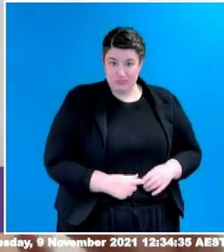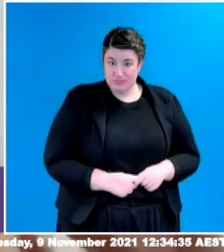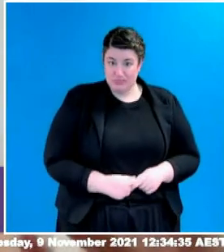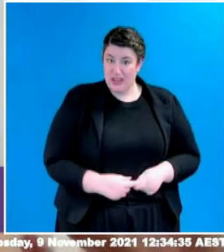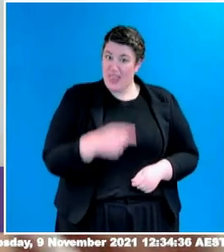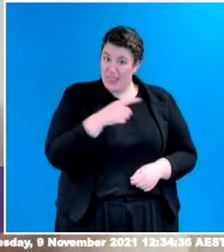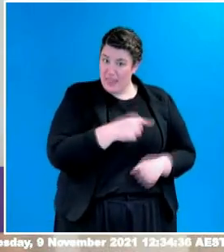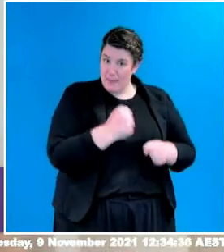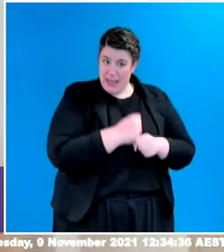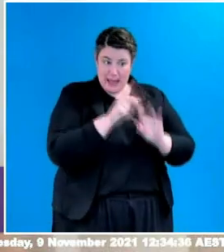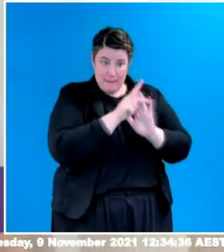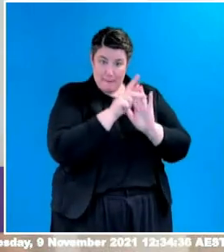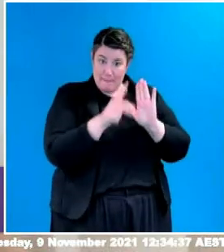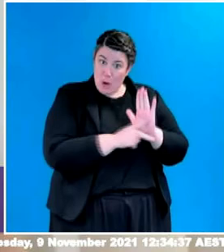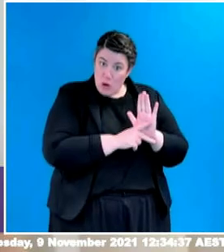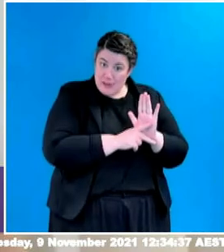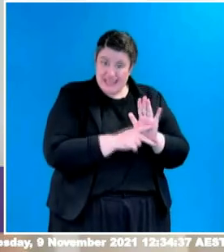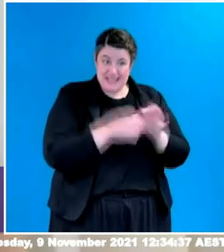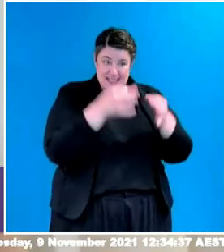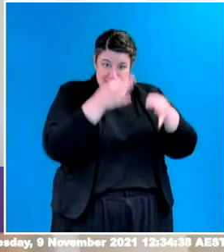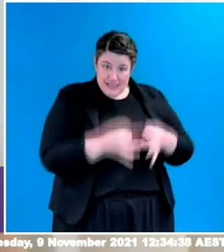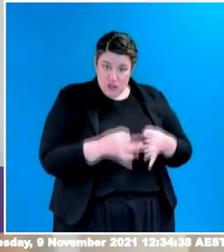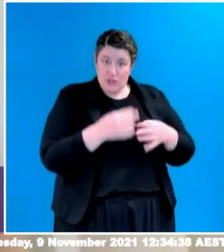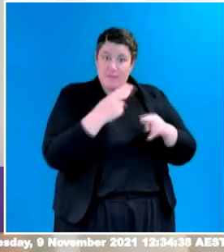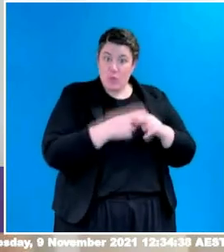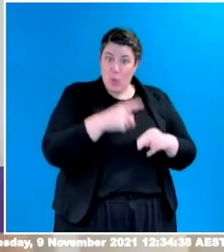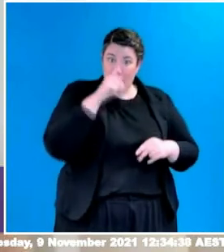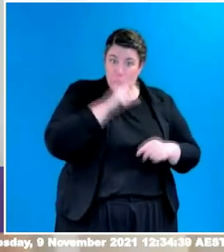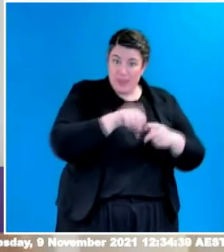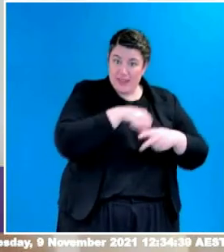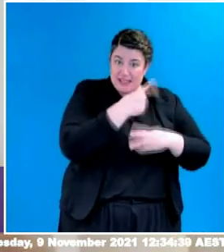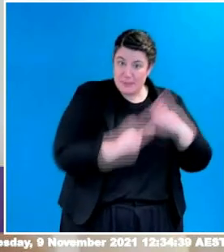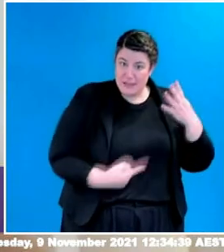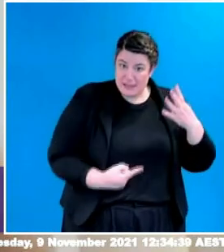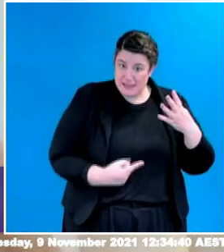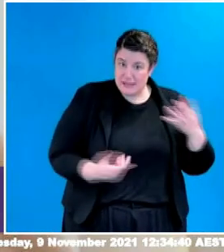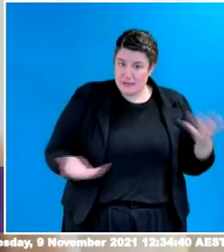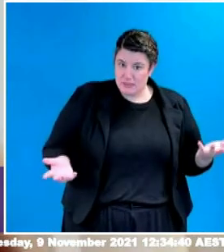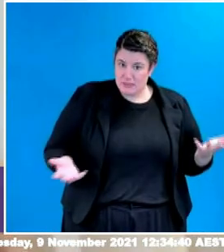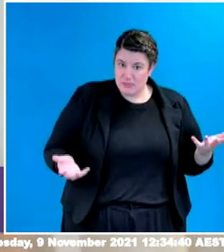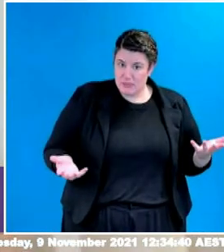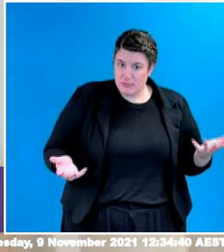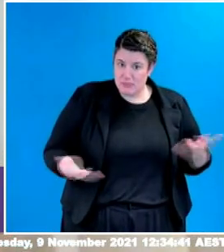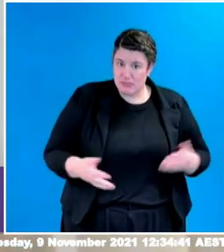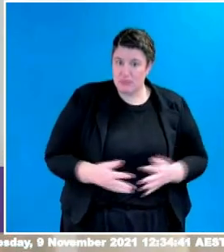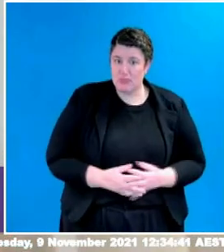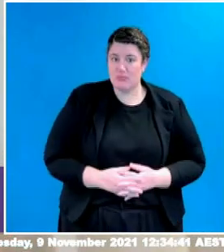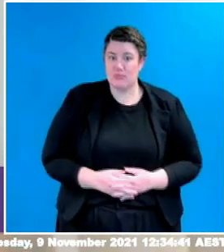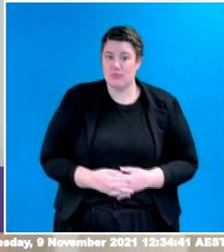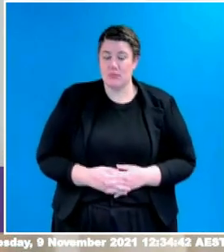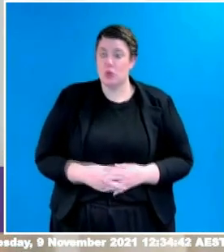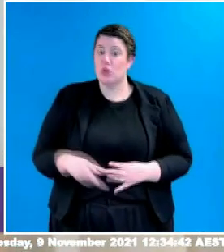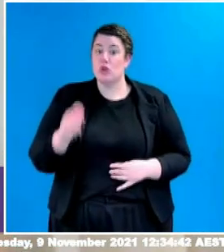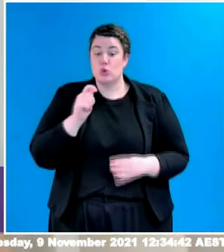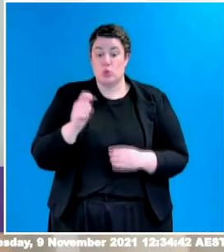Government around disability. Can I ask you on that --- we will hear shortly from some